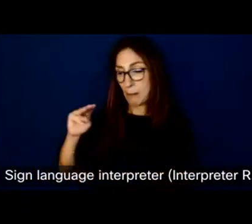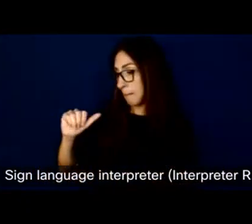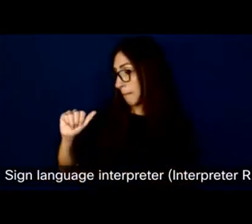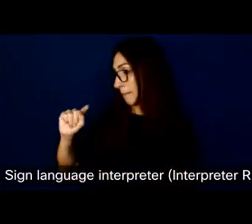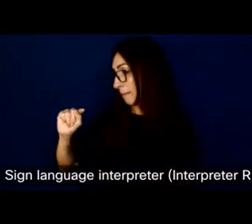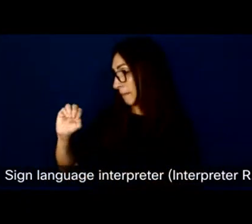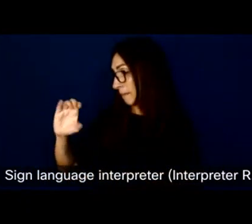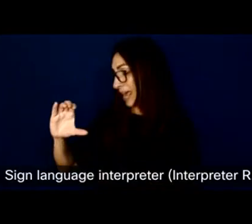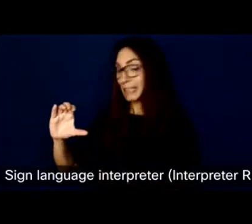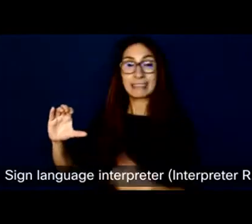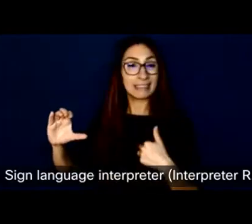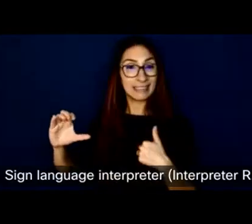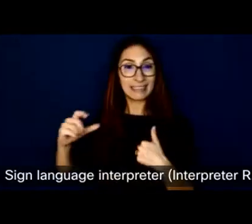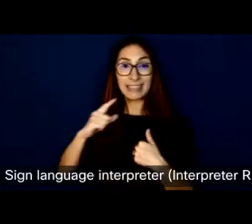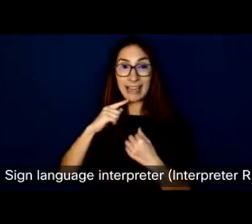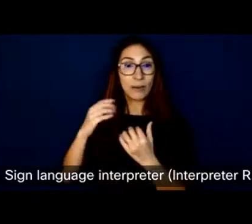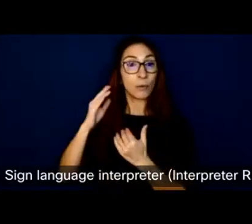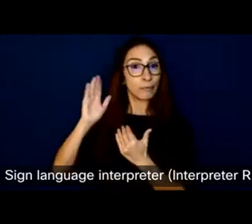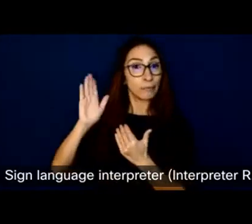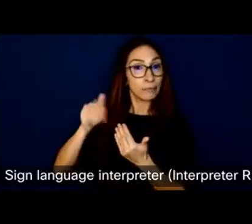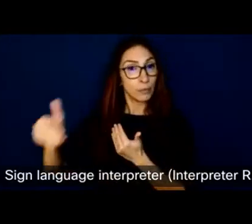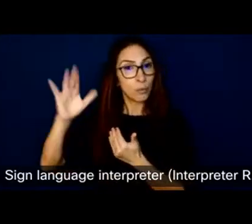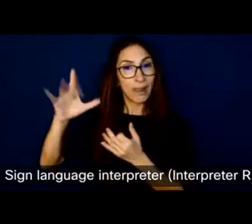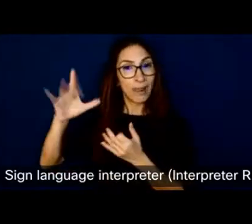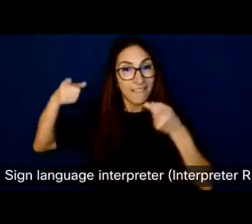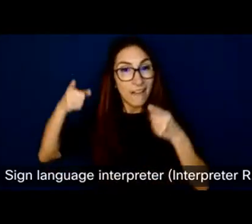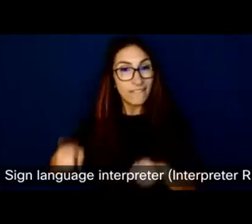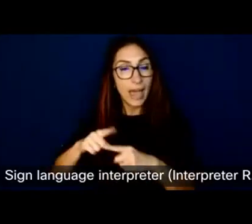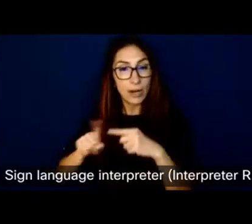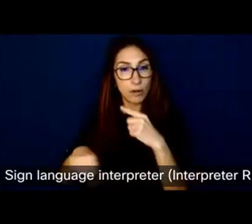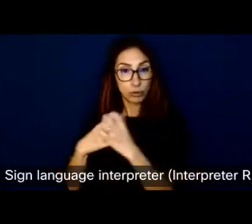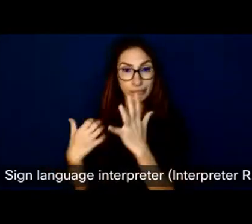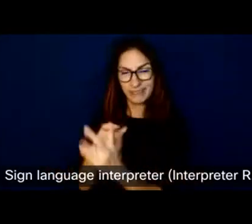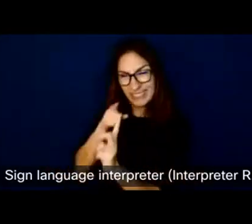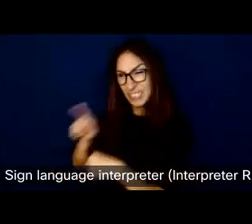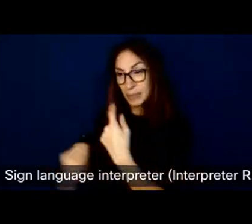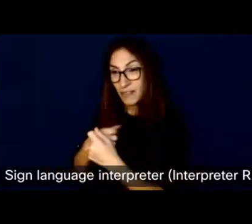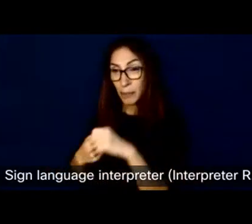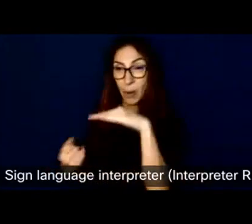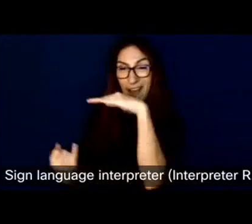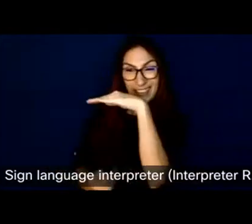social isolation in people aging in HIV on Wednesday, October 1